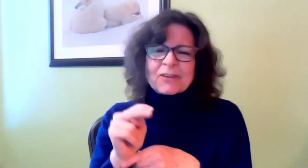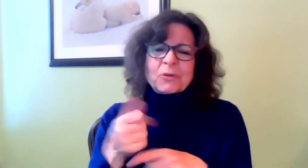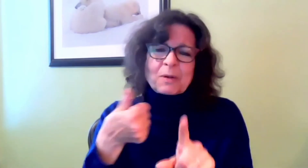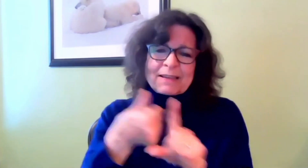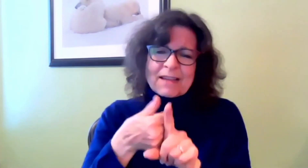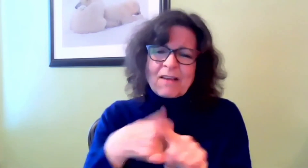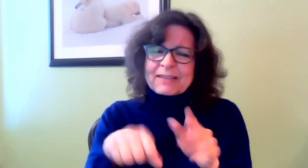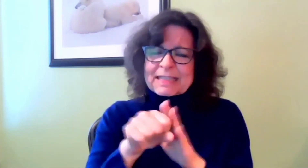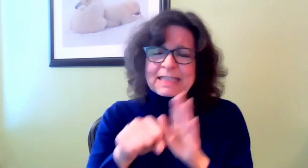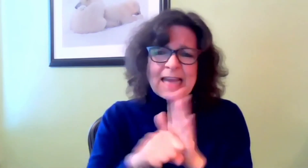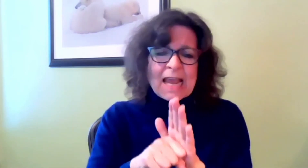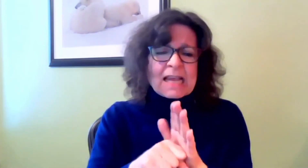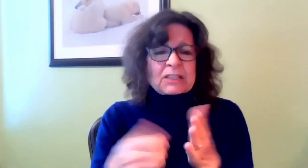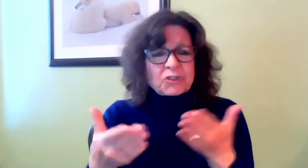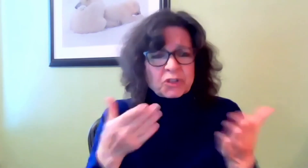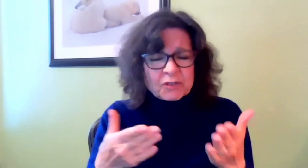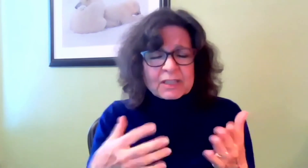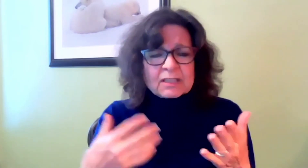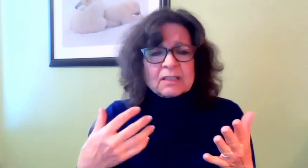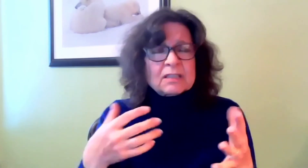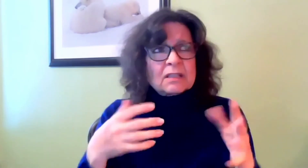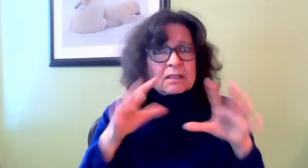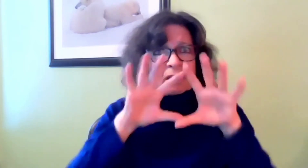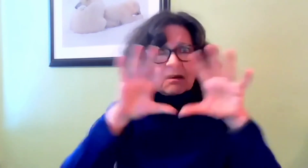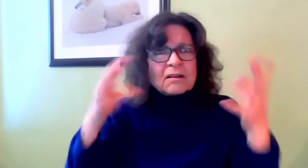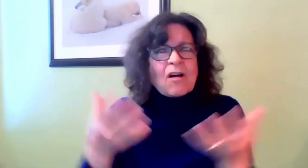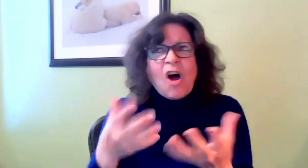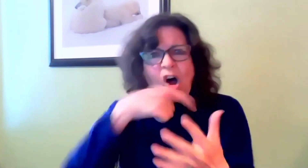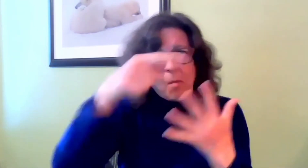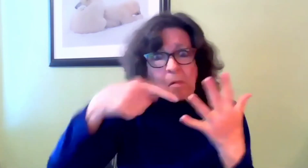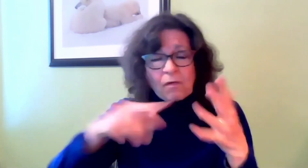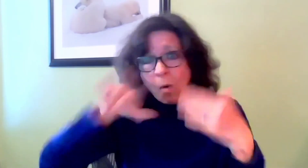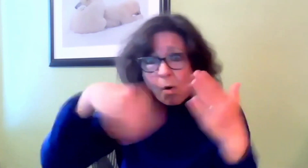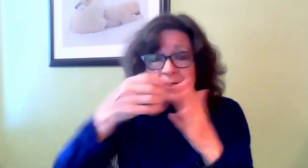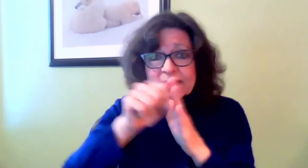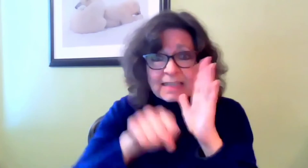I really enjoyed my time in the Commission with the state,